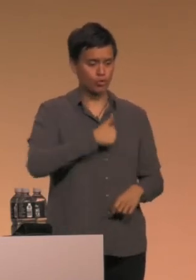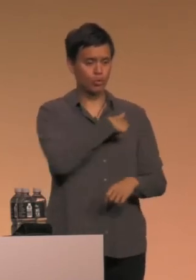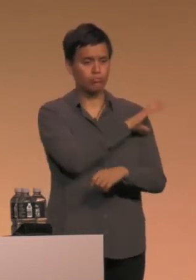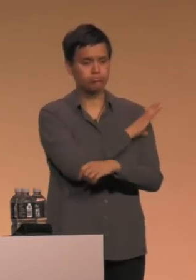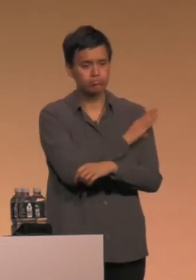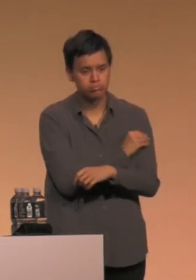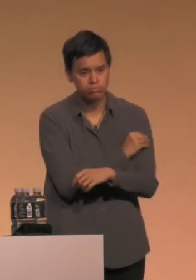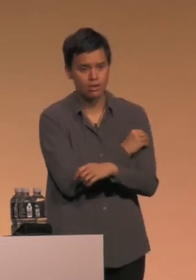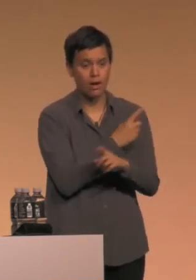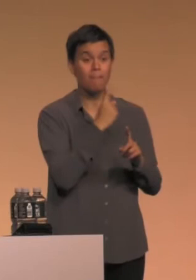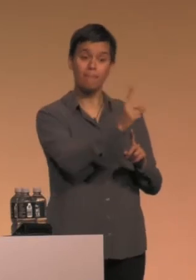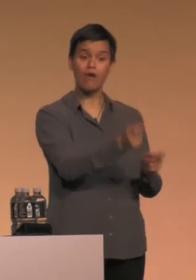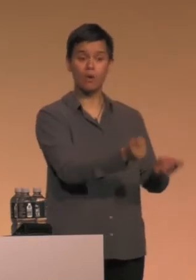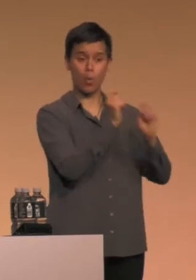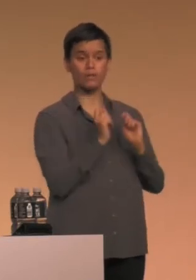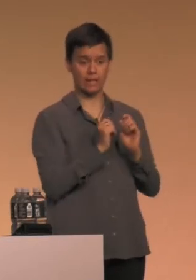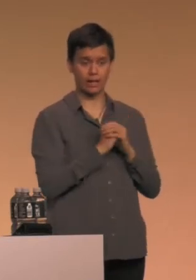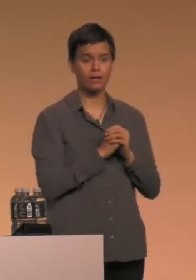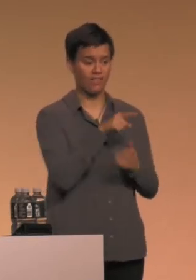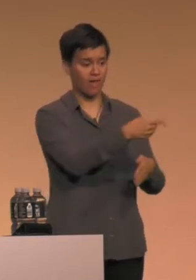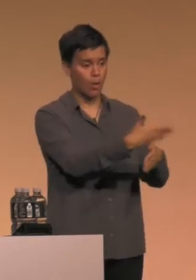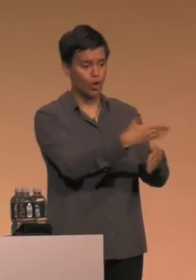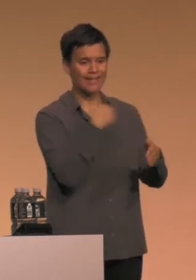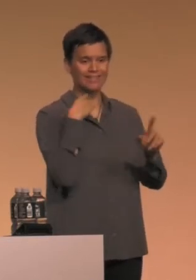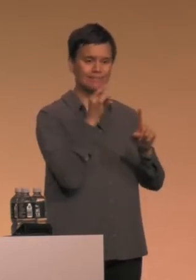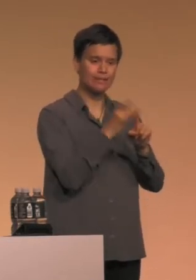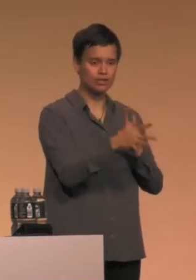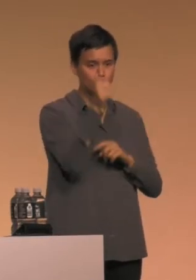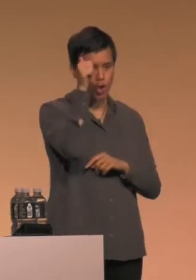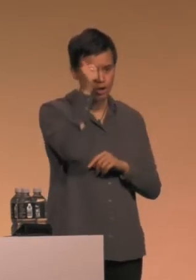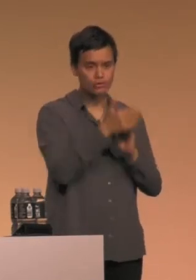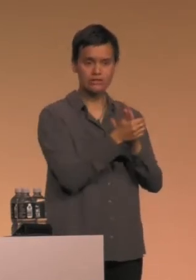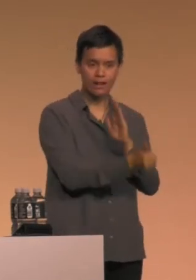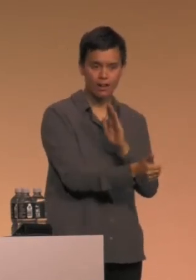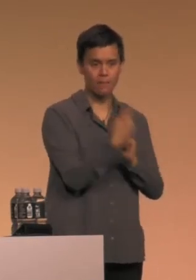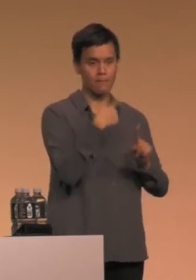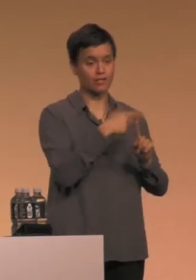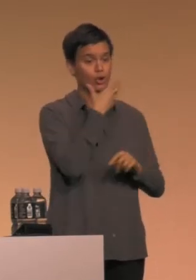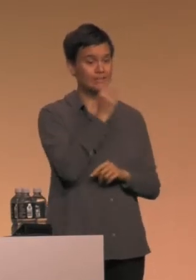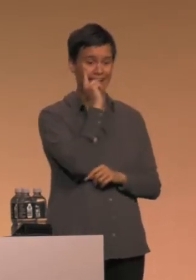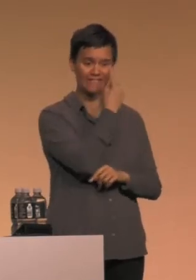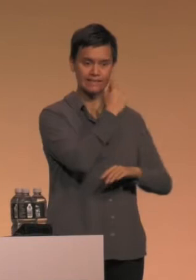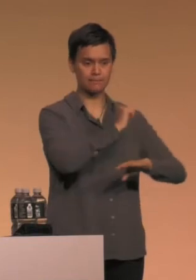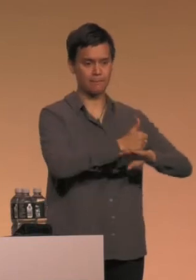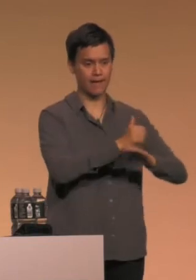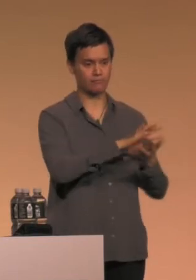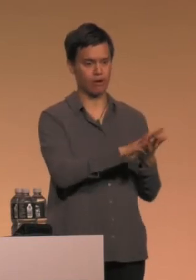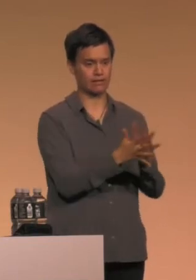at the same time. The work requires specialist knowledge, and skills, and the use of evidence-based practice.